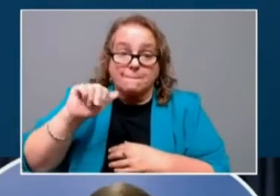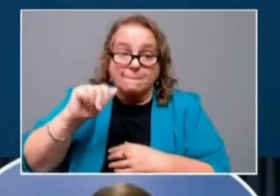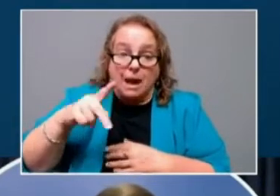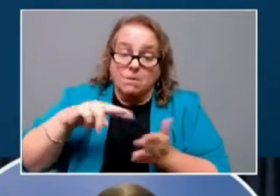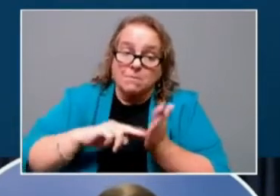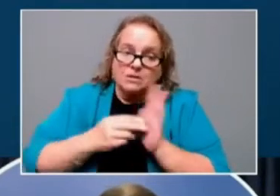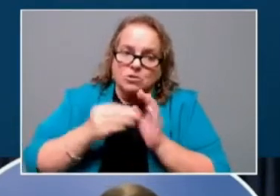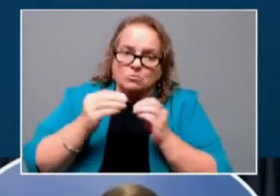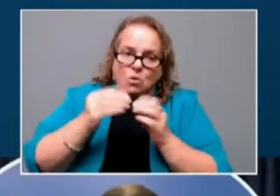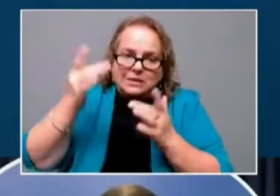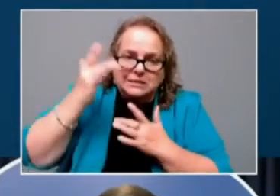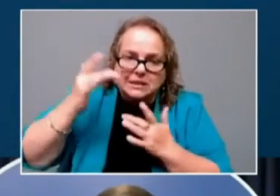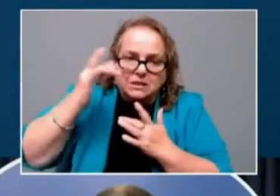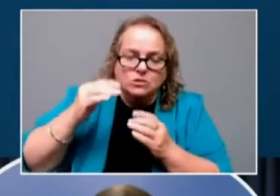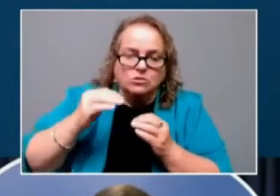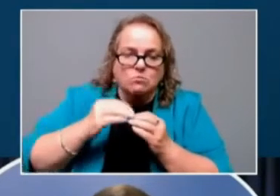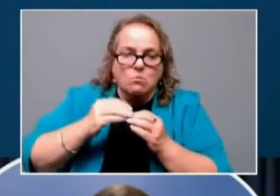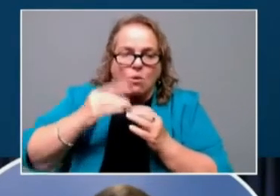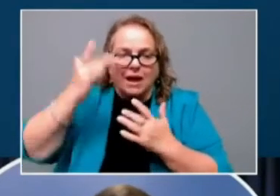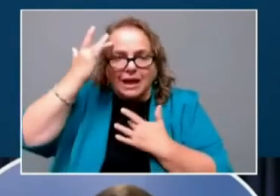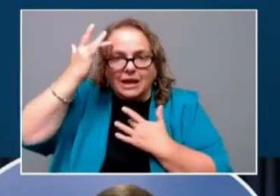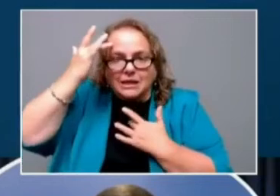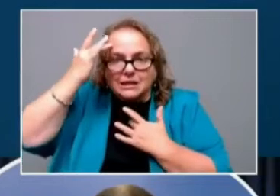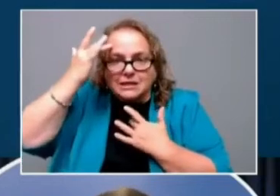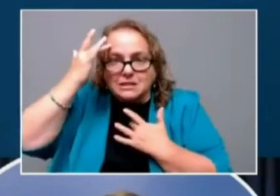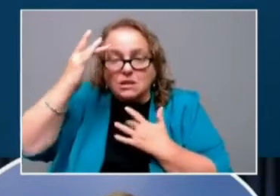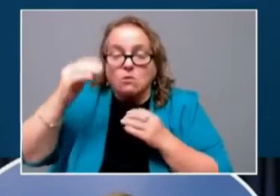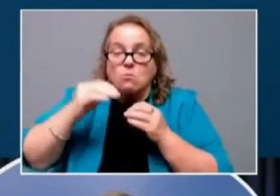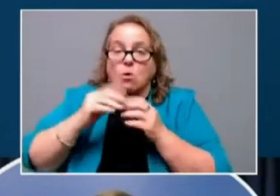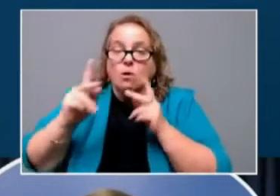There is the more people who need to be in the hospital who need an ICU bed